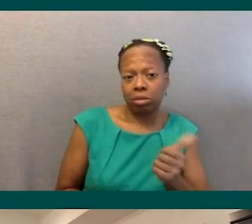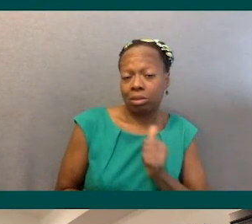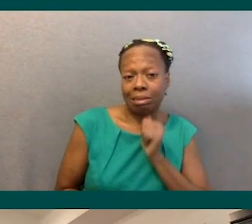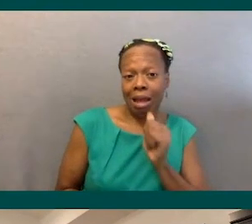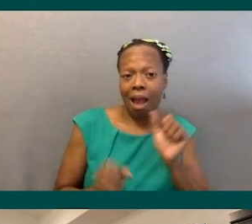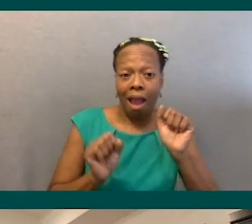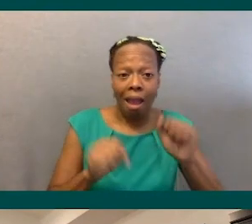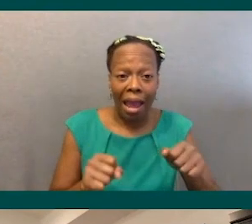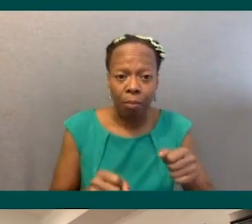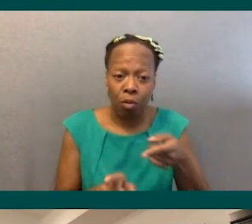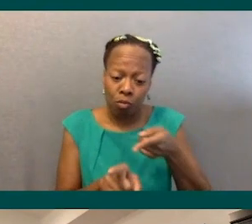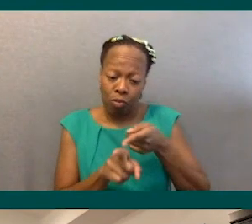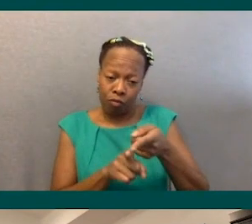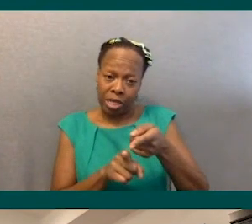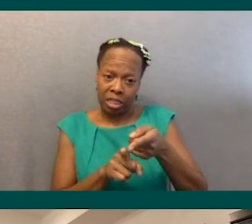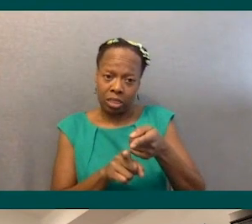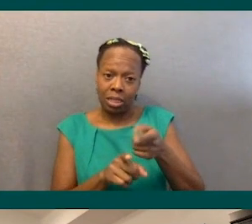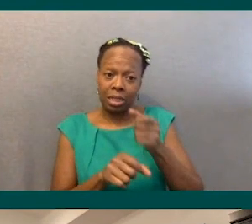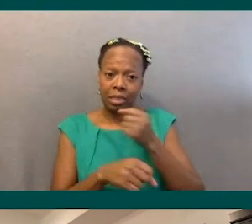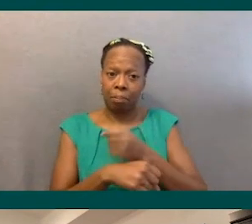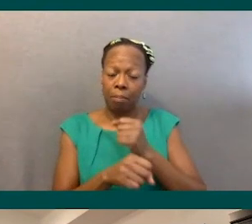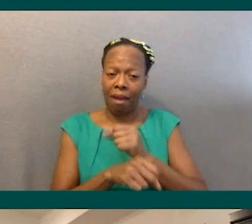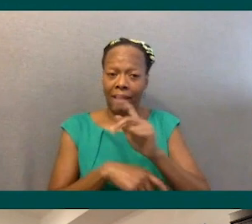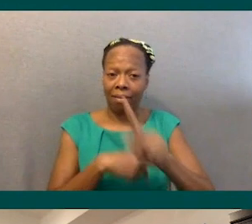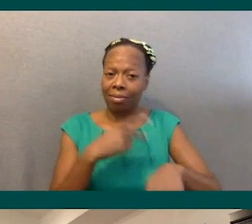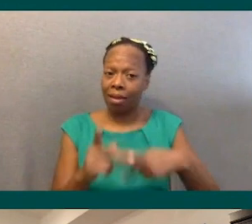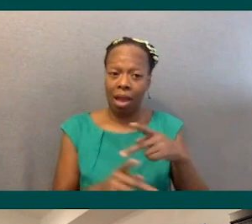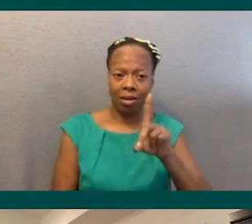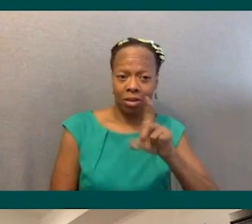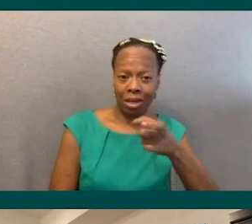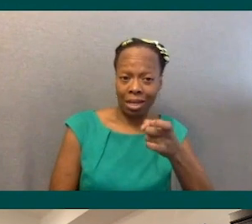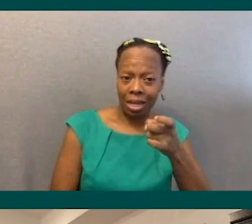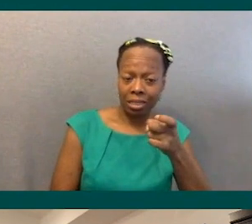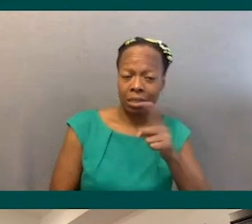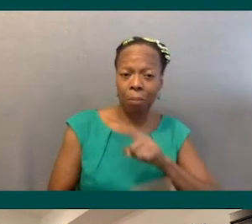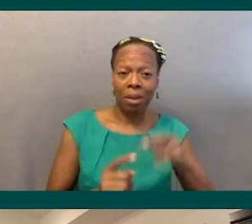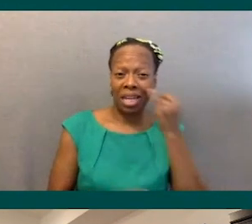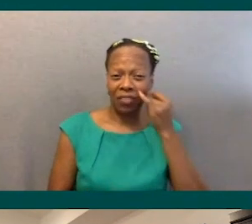So if you, the mother or the father are not satisfied